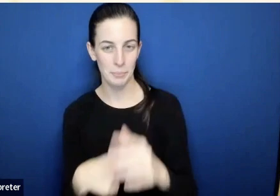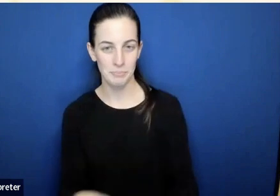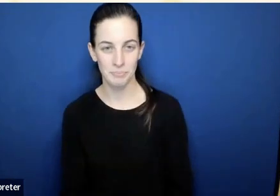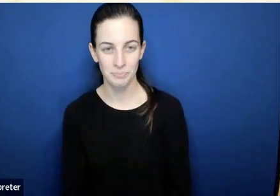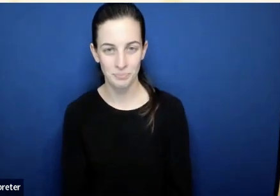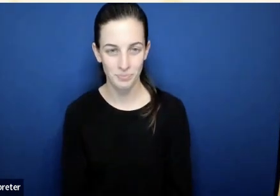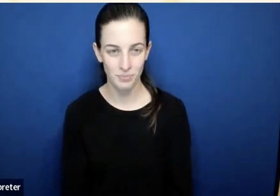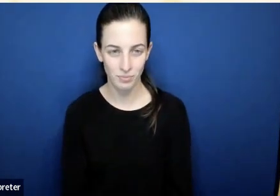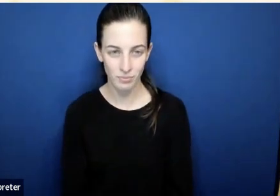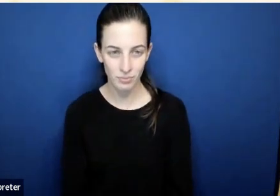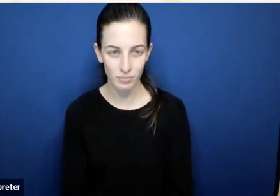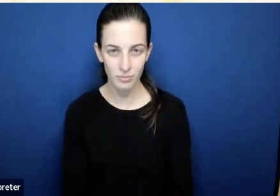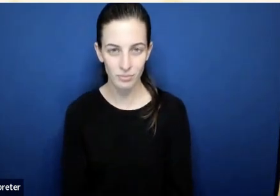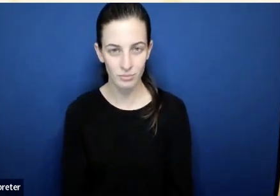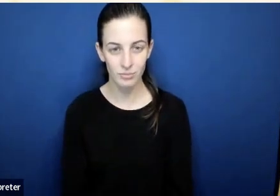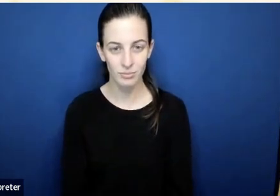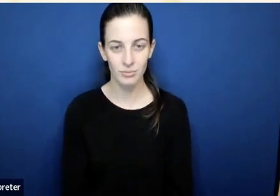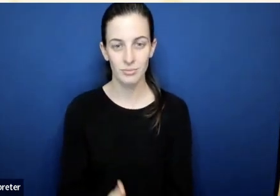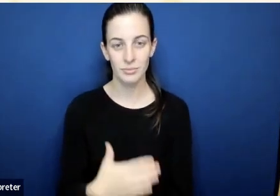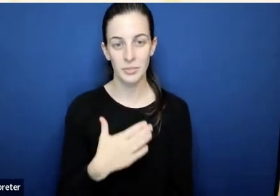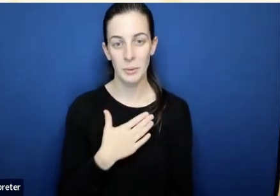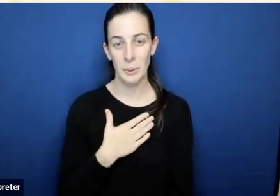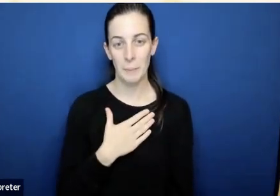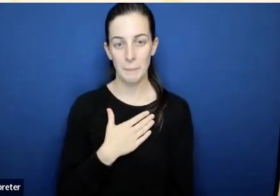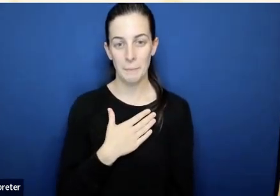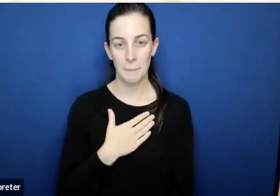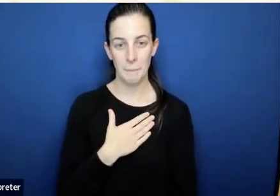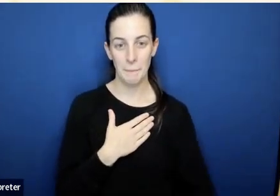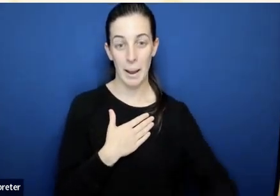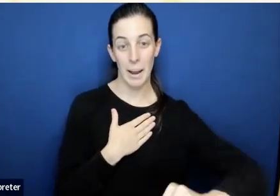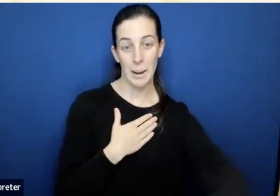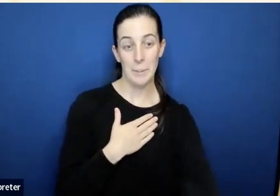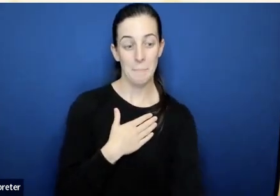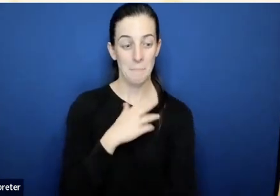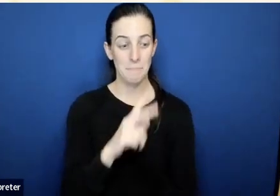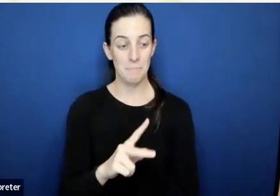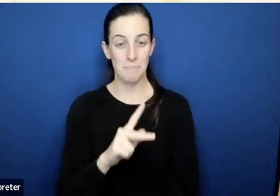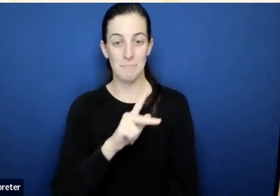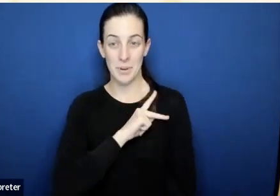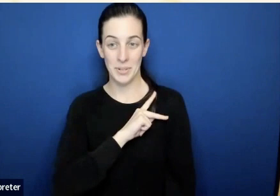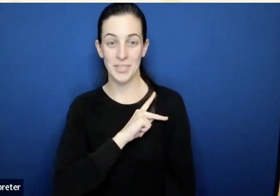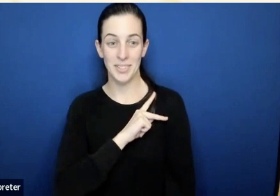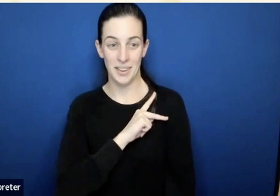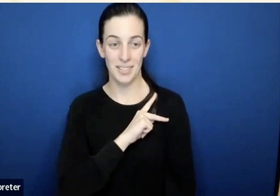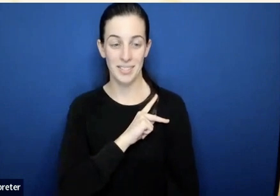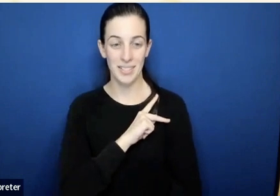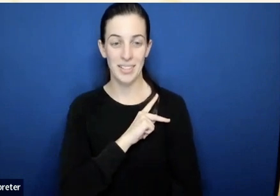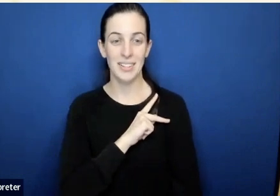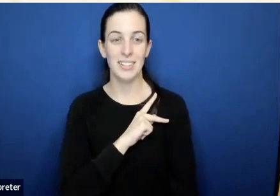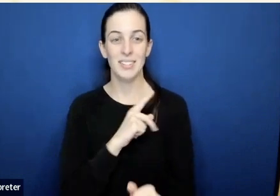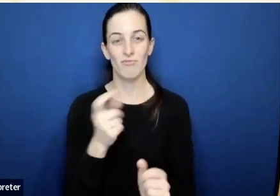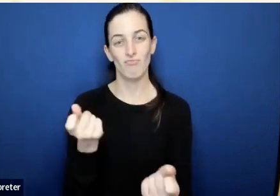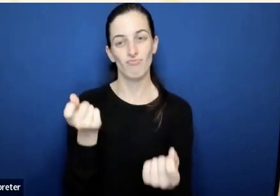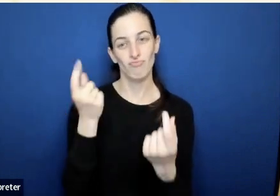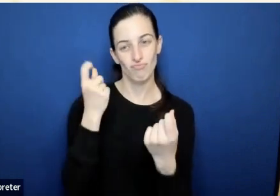from my personal audit. Let's understand this with a volume slider.